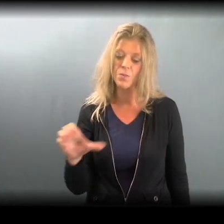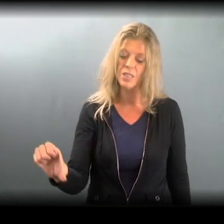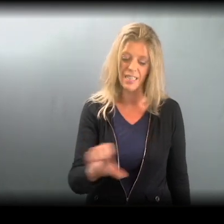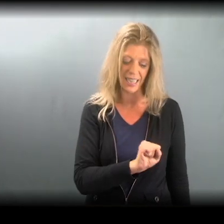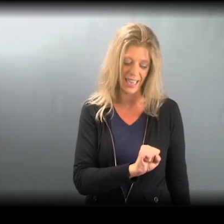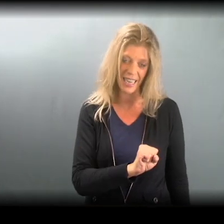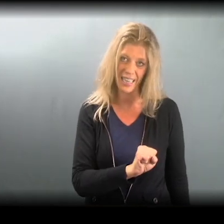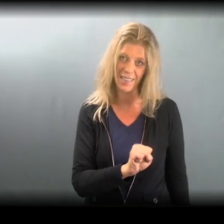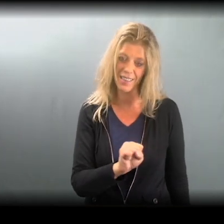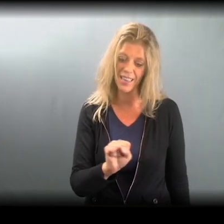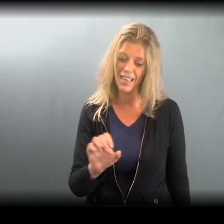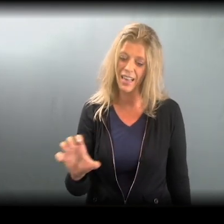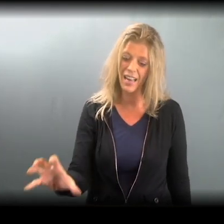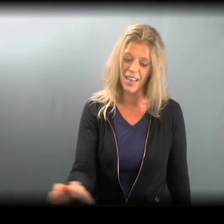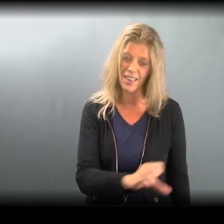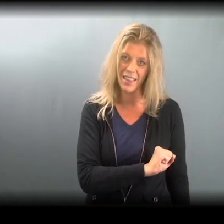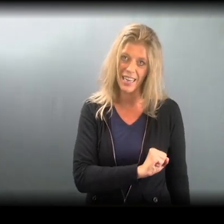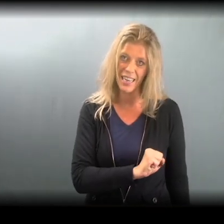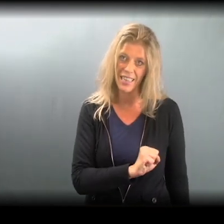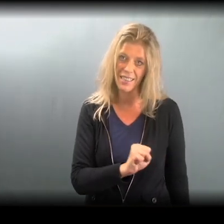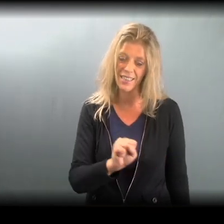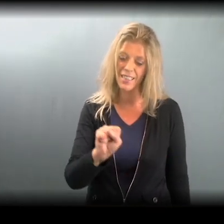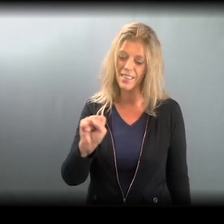THESE